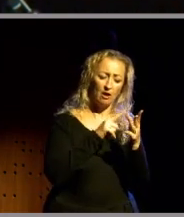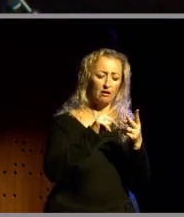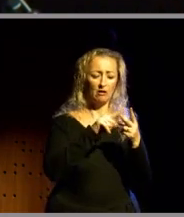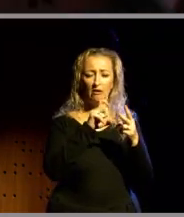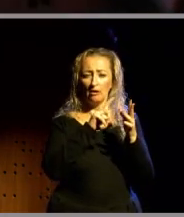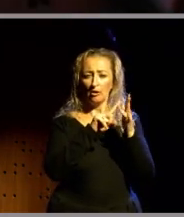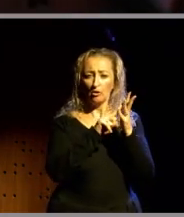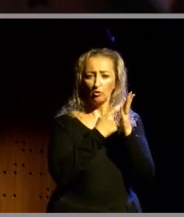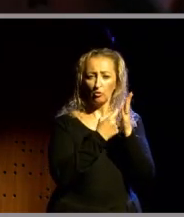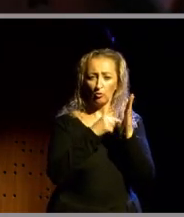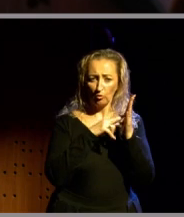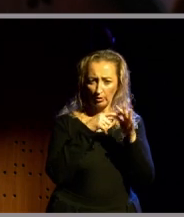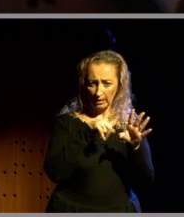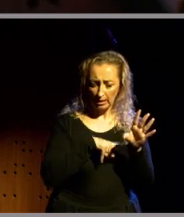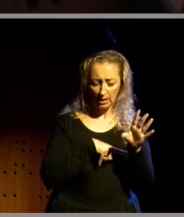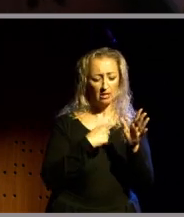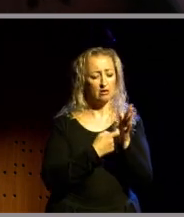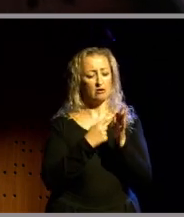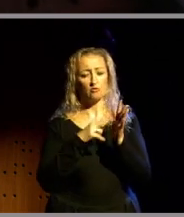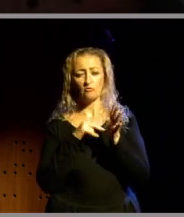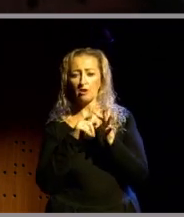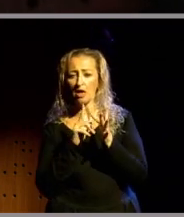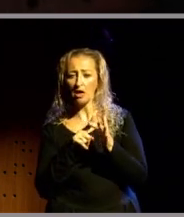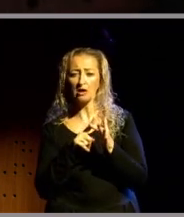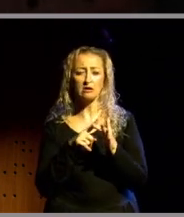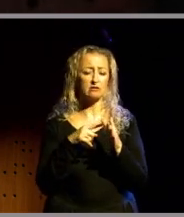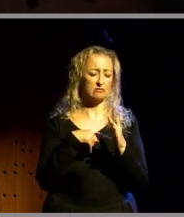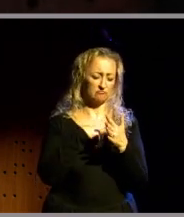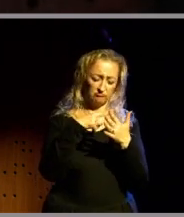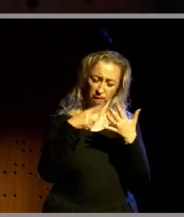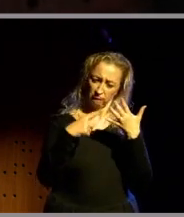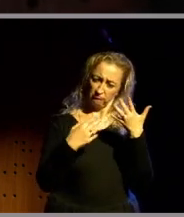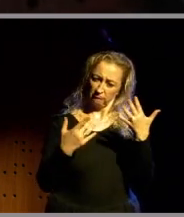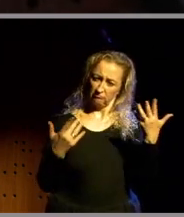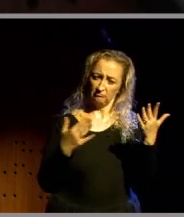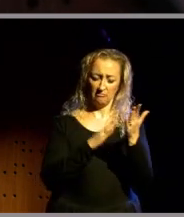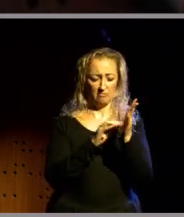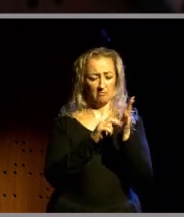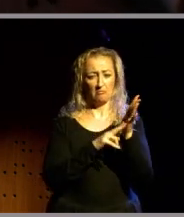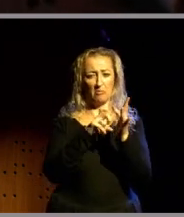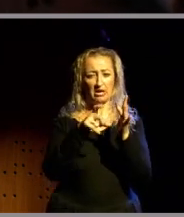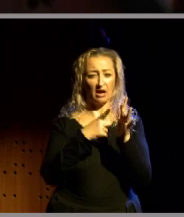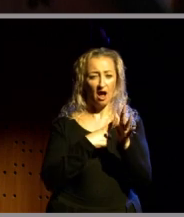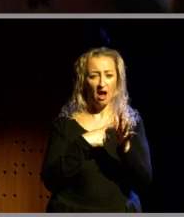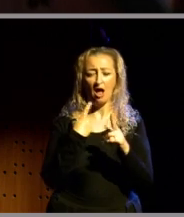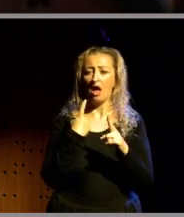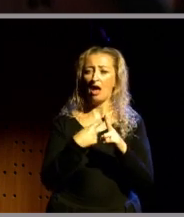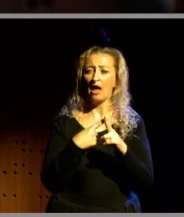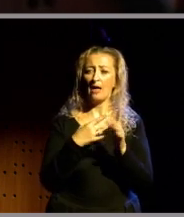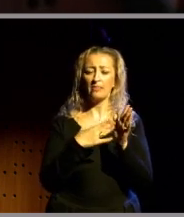Remy Ferguson, Bandama Ram, Monica McEnany and the Mildura Art Gallery,